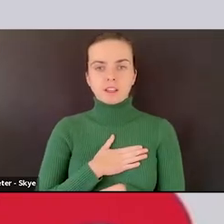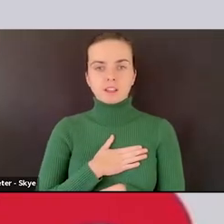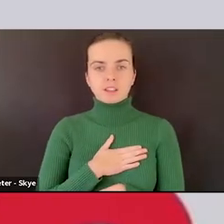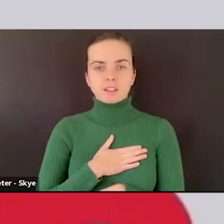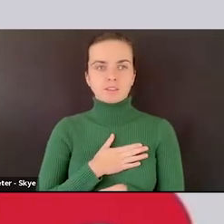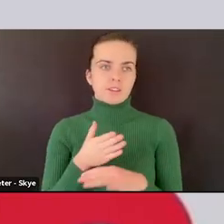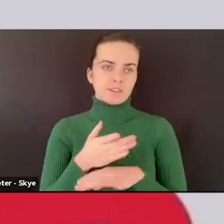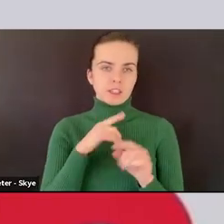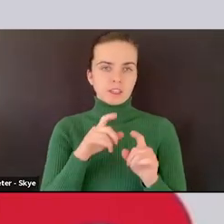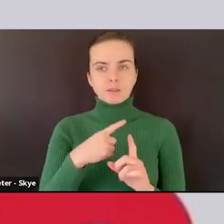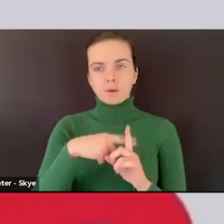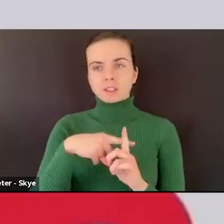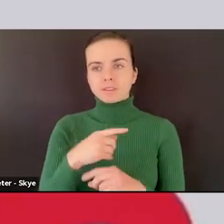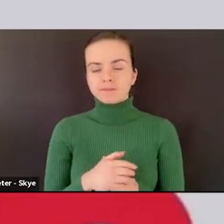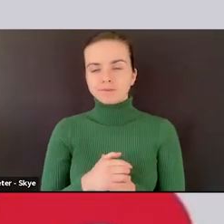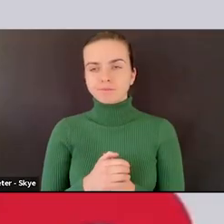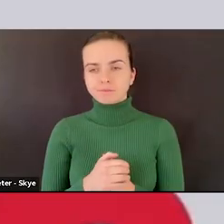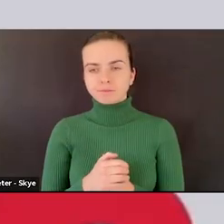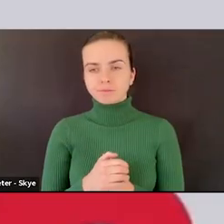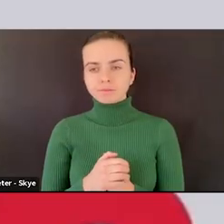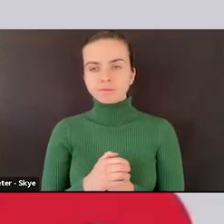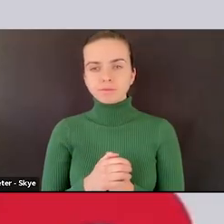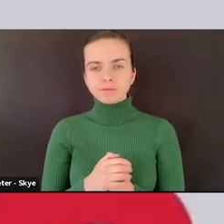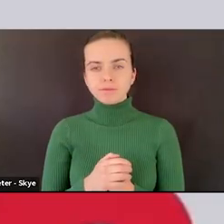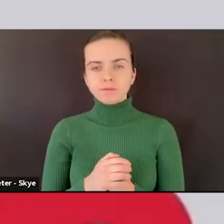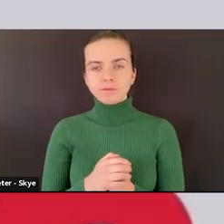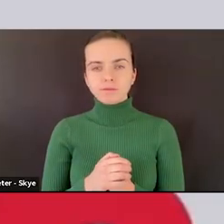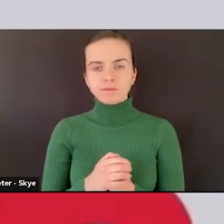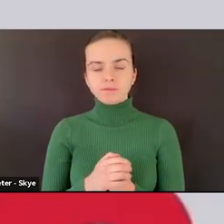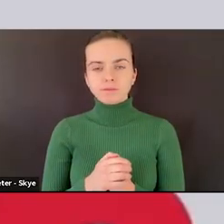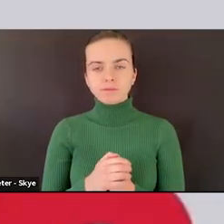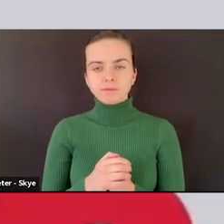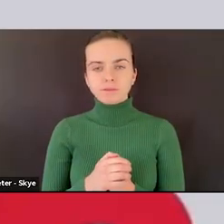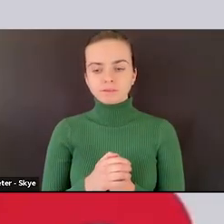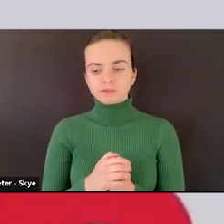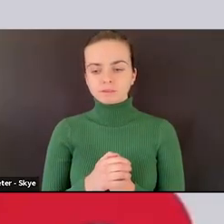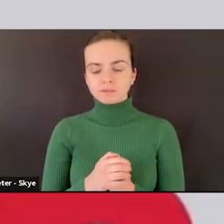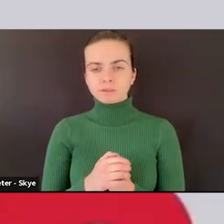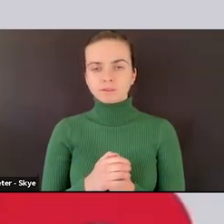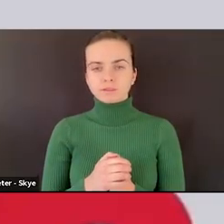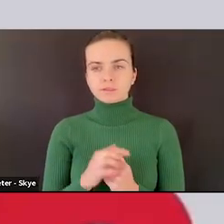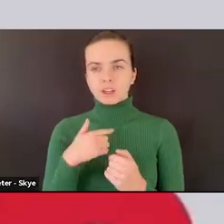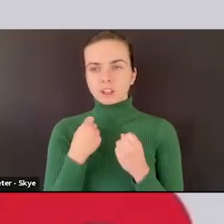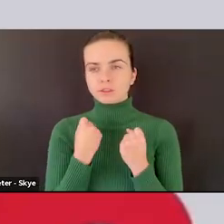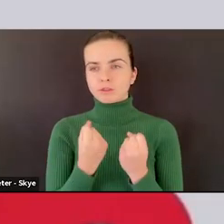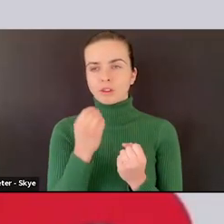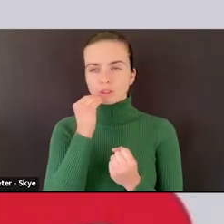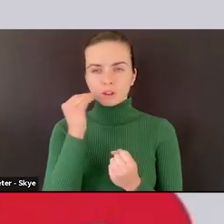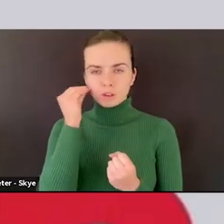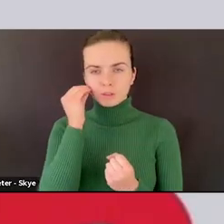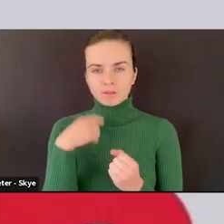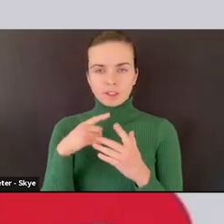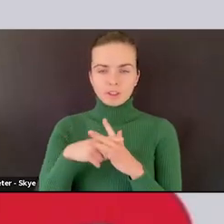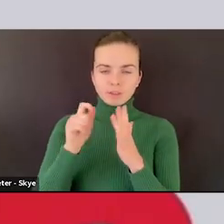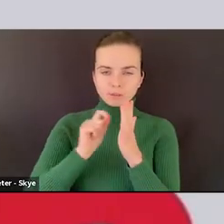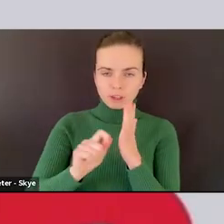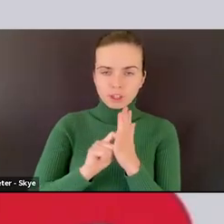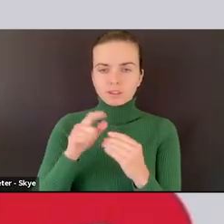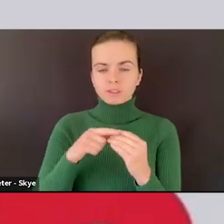I tested positive. And I drove home, and I started writing. I started writing about my experience,